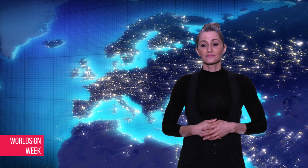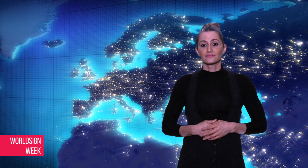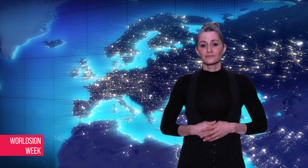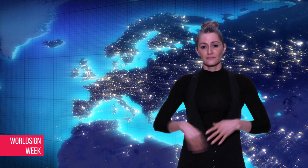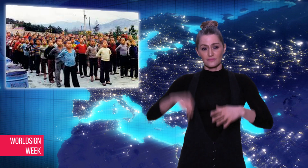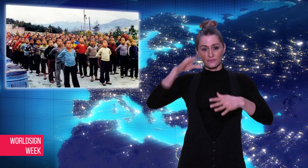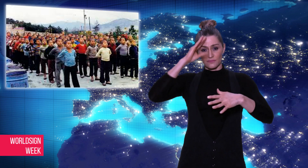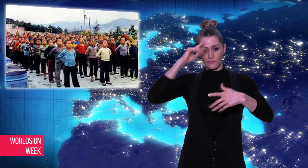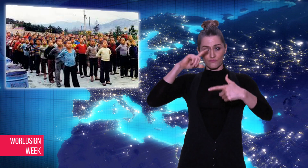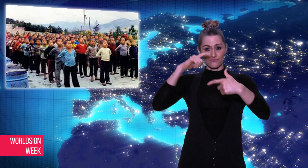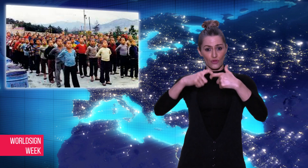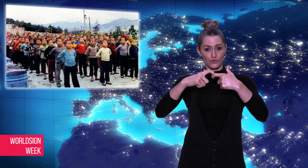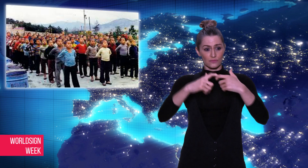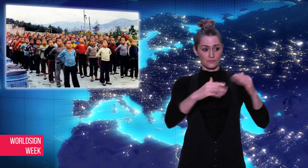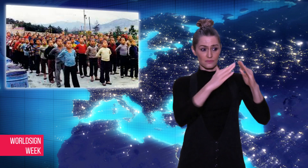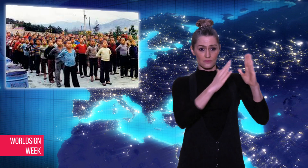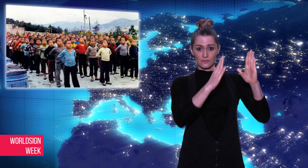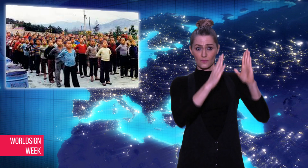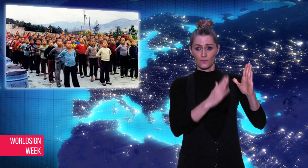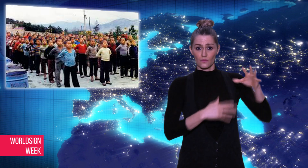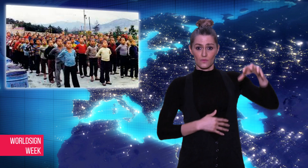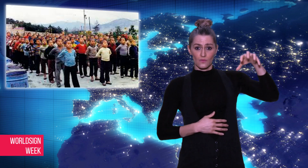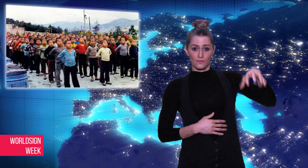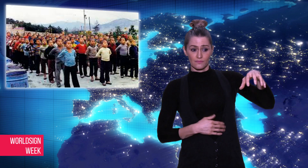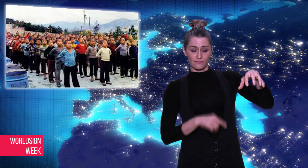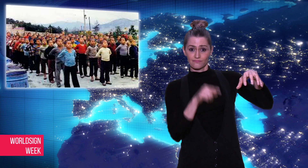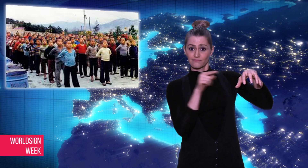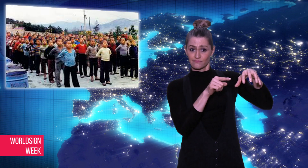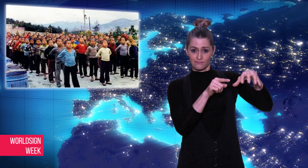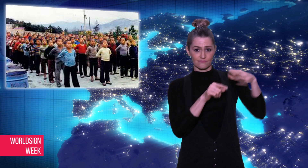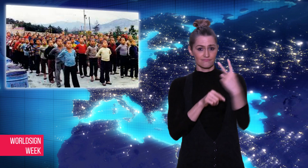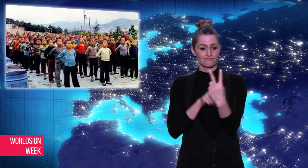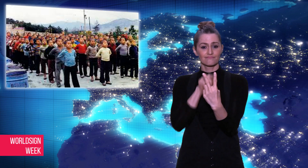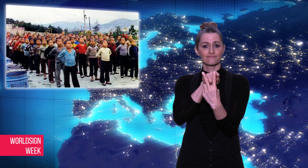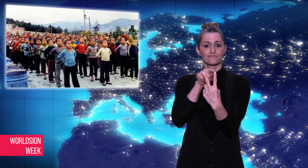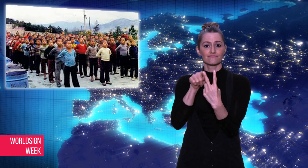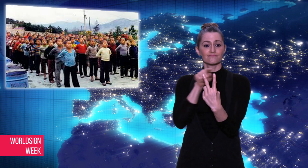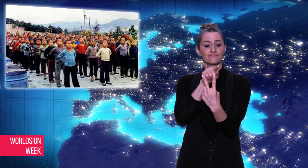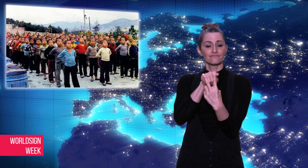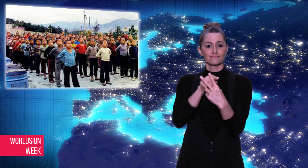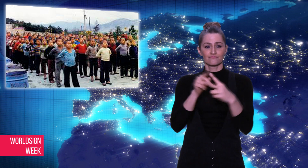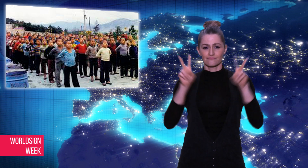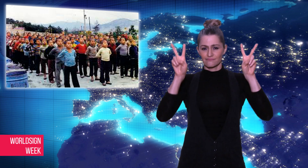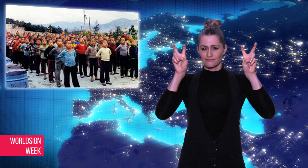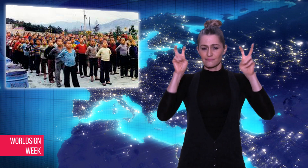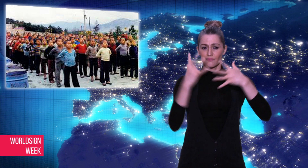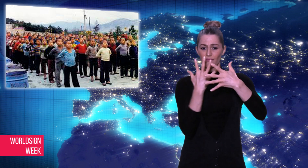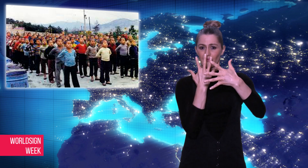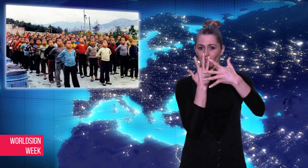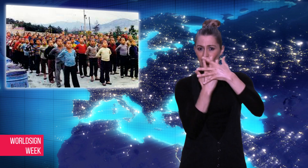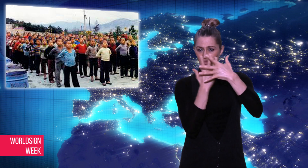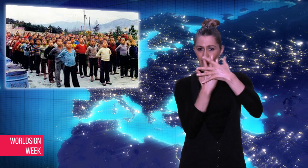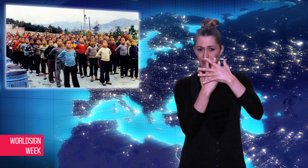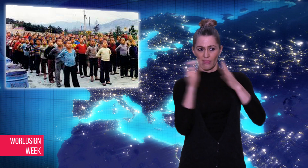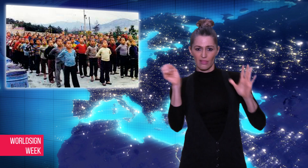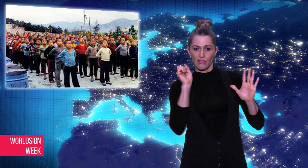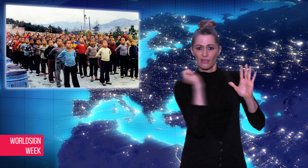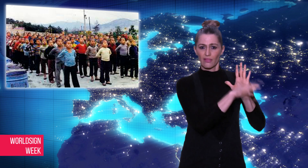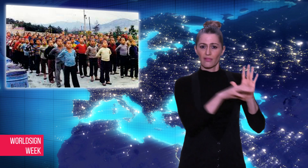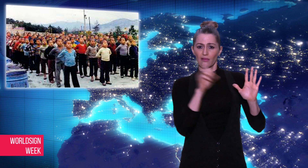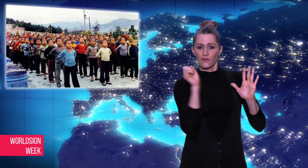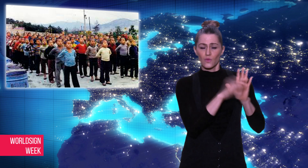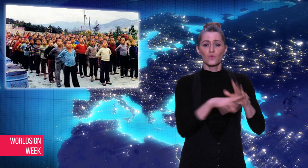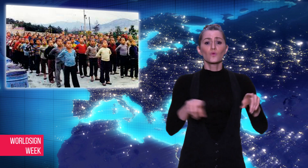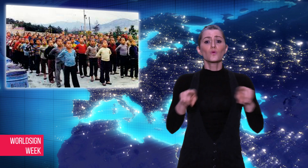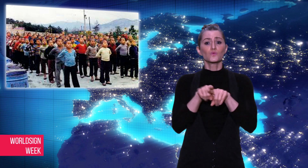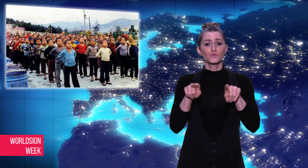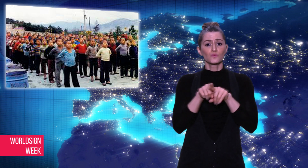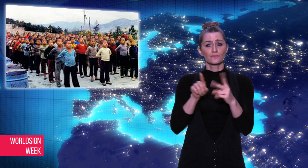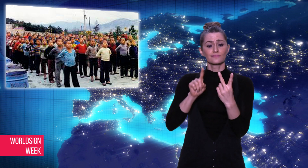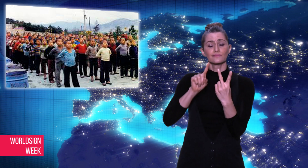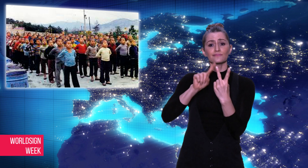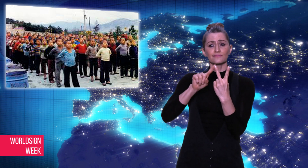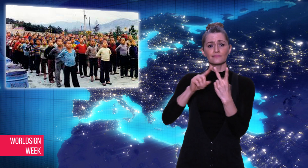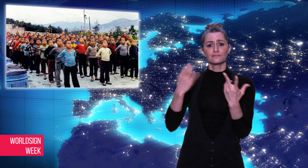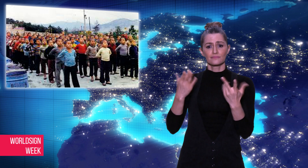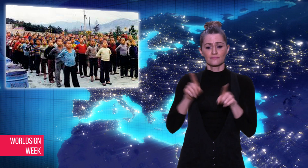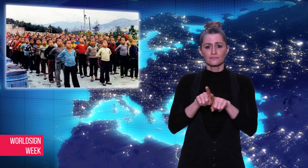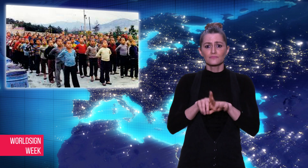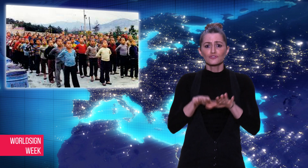Brothers Home was both an internment camp, and an